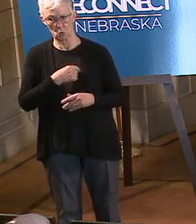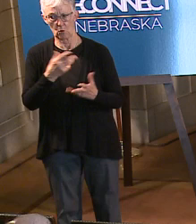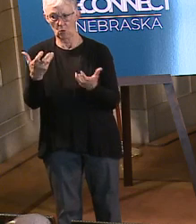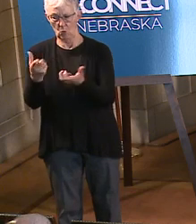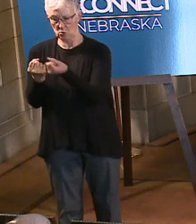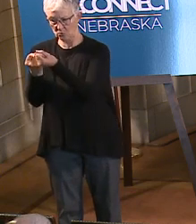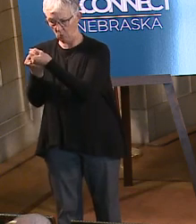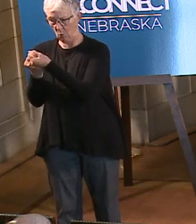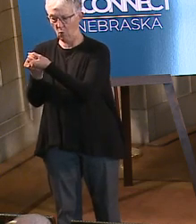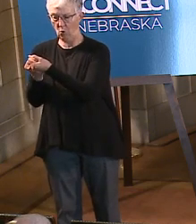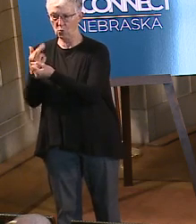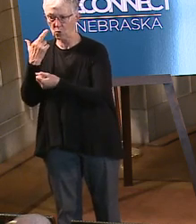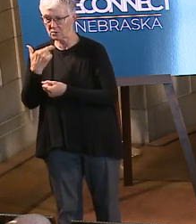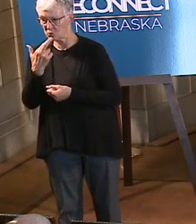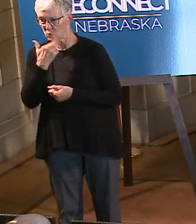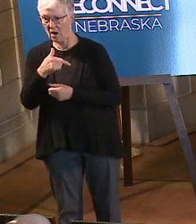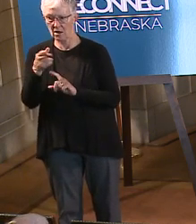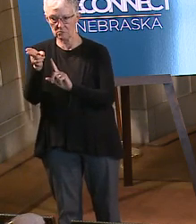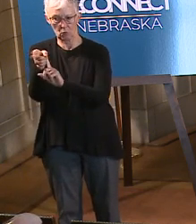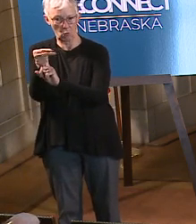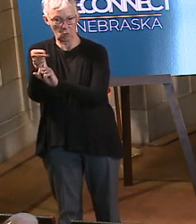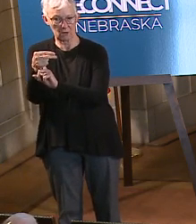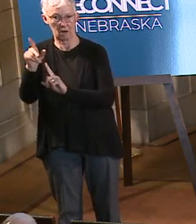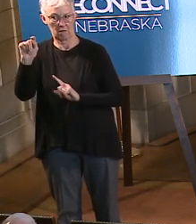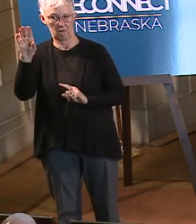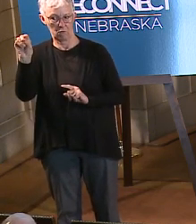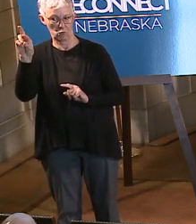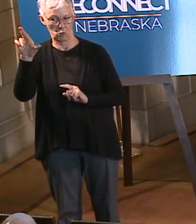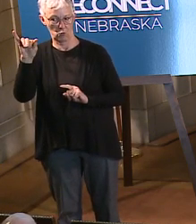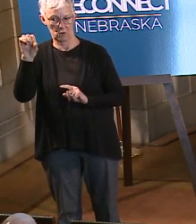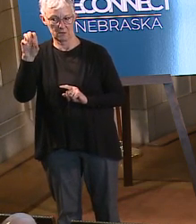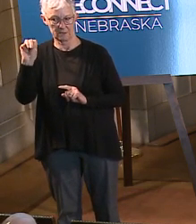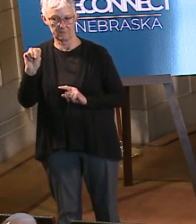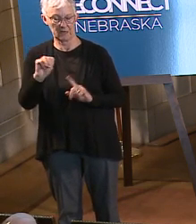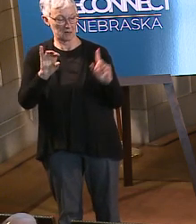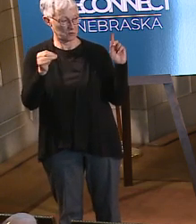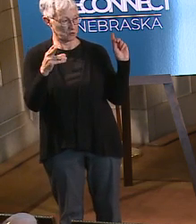AND, ON THAT THEME OF HELPING US ALL RECONNECT AND SUPPORTING